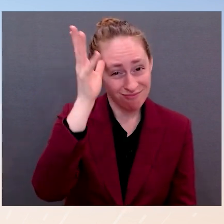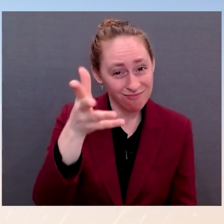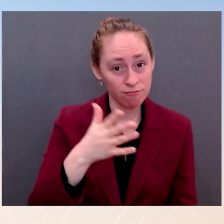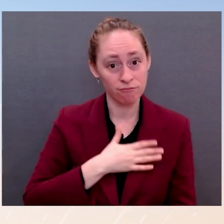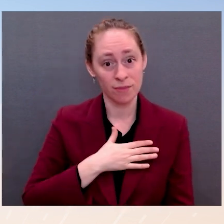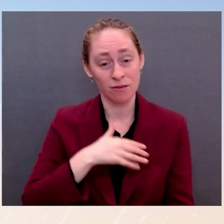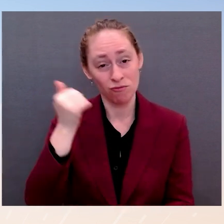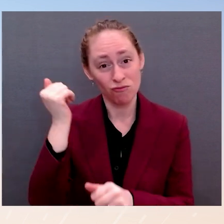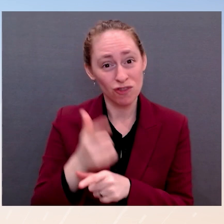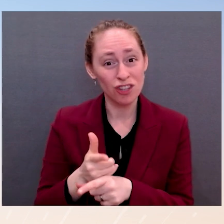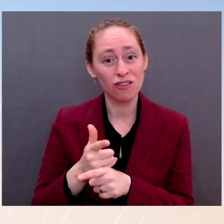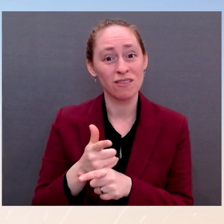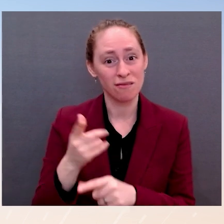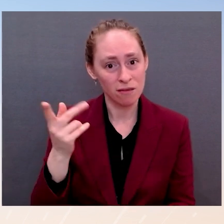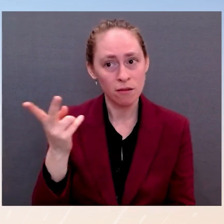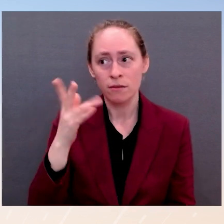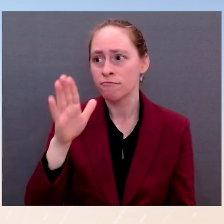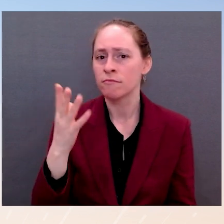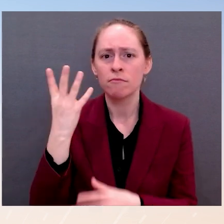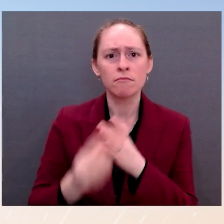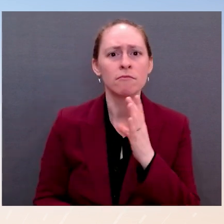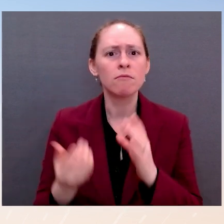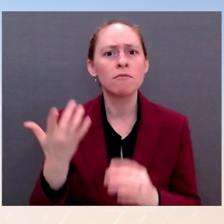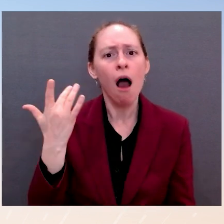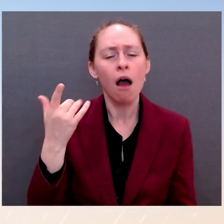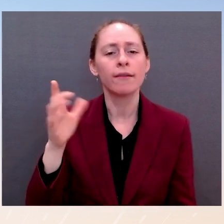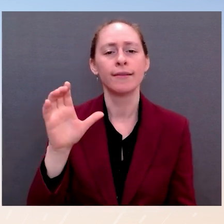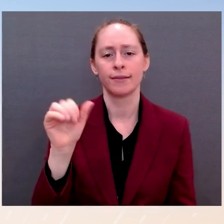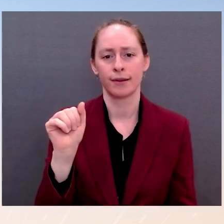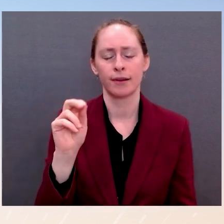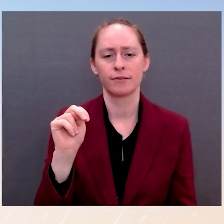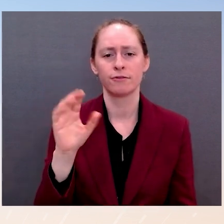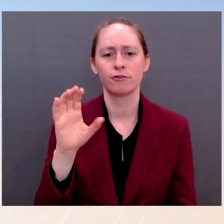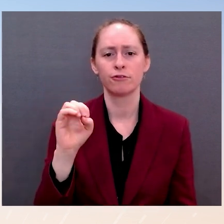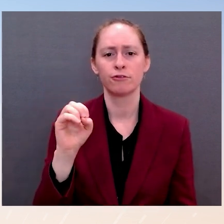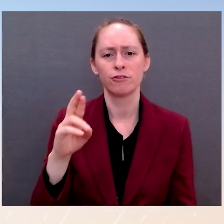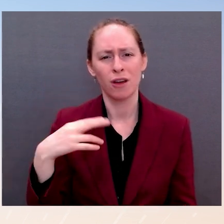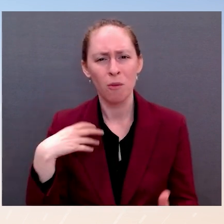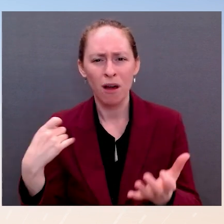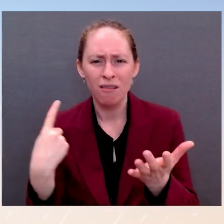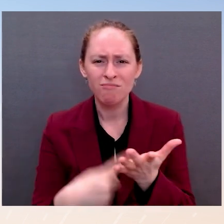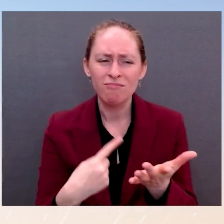And what we want to be able to do is shed light on those cancers and those things that we can do,